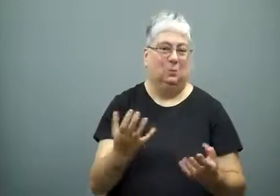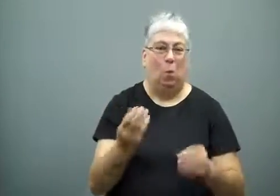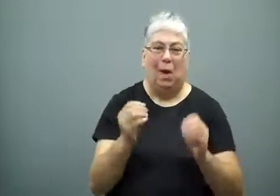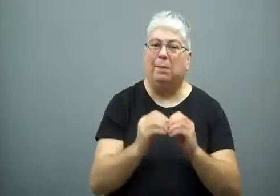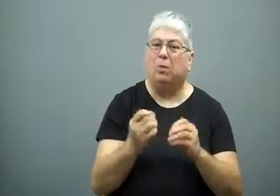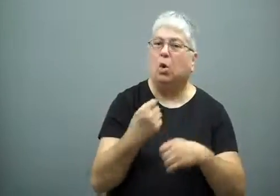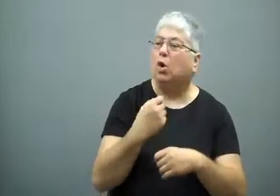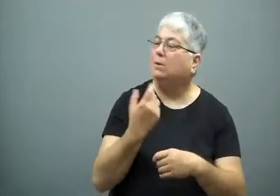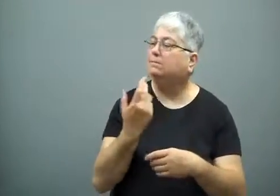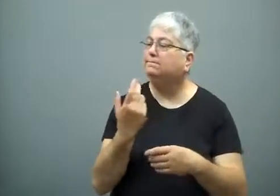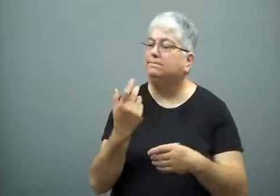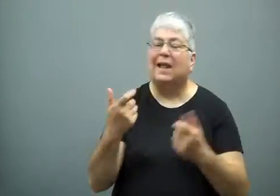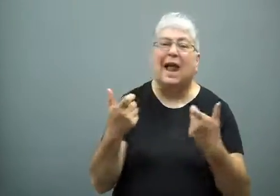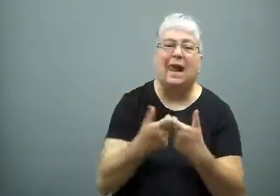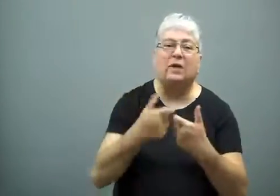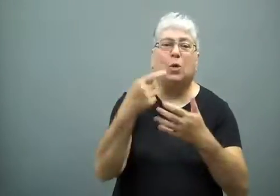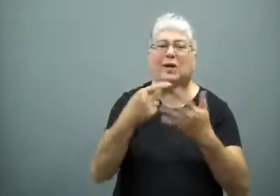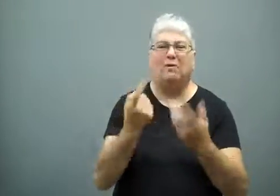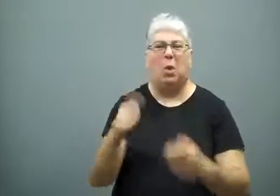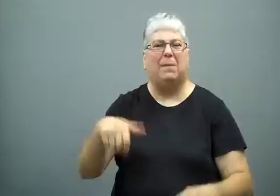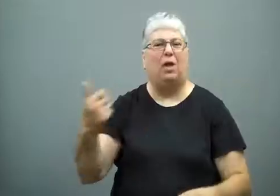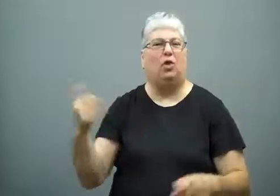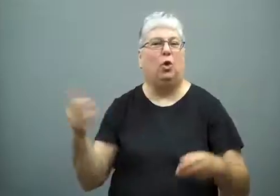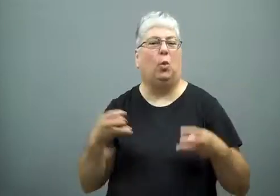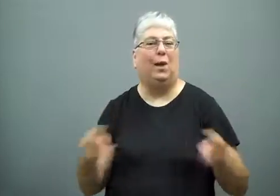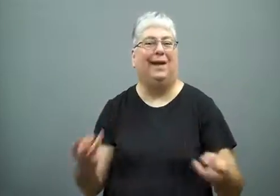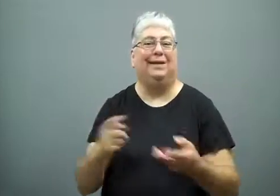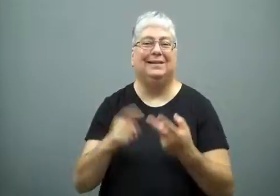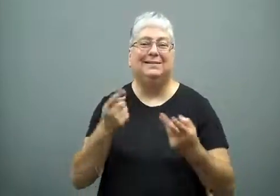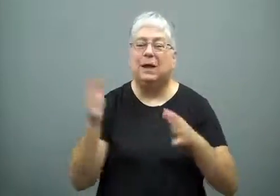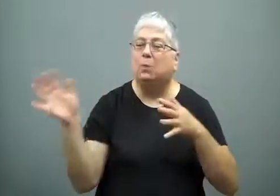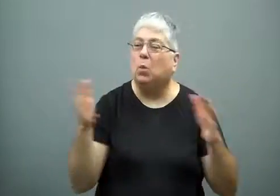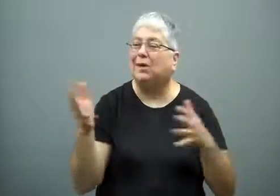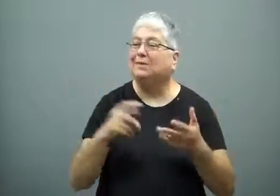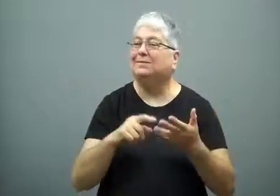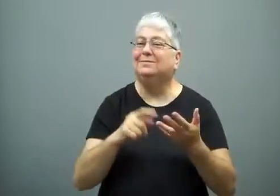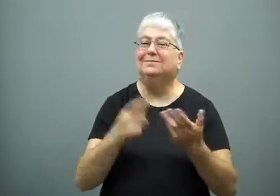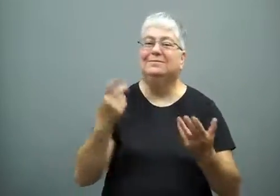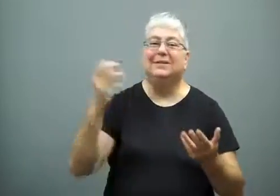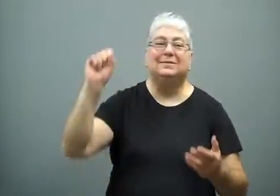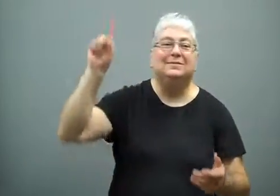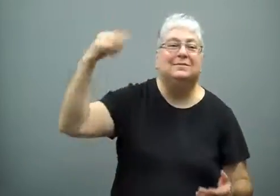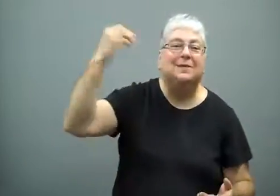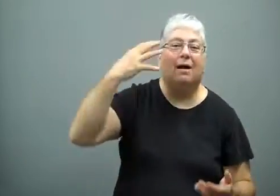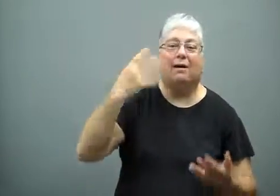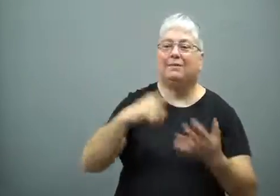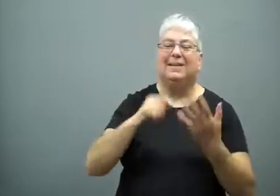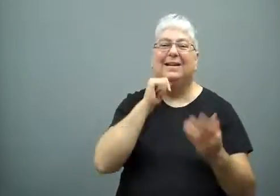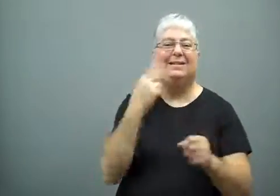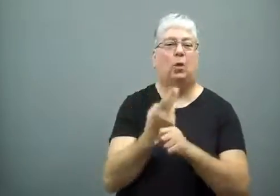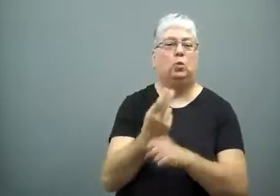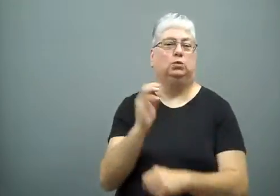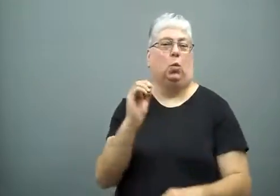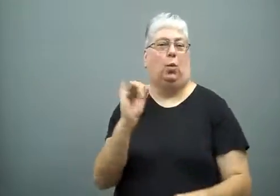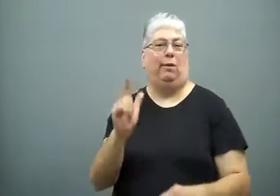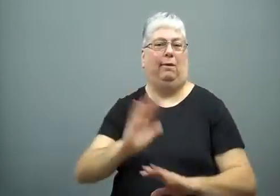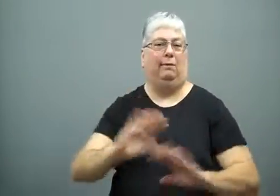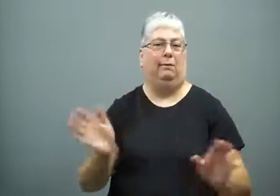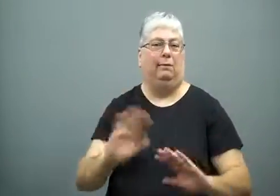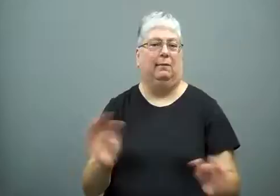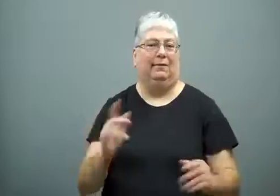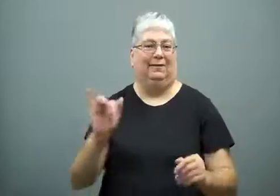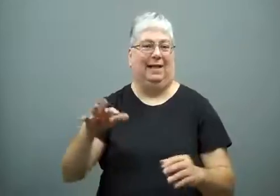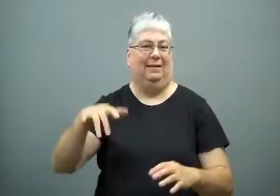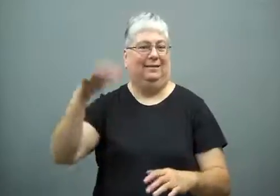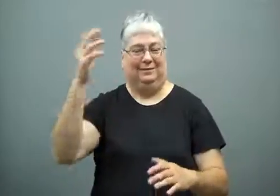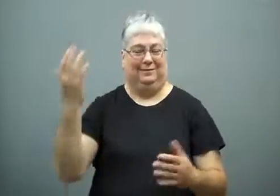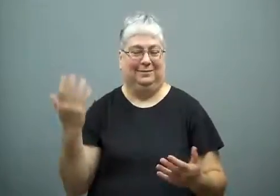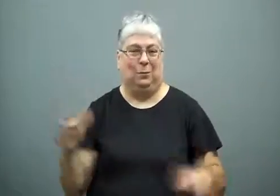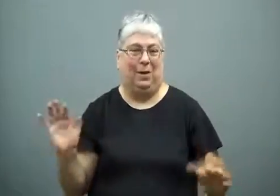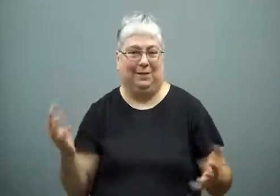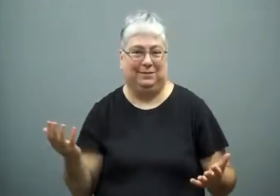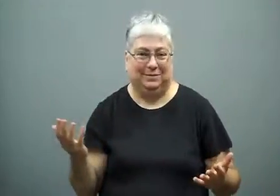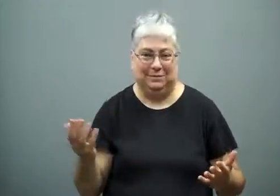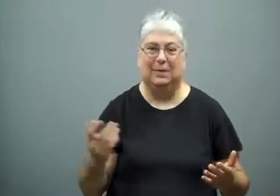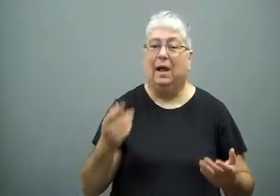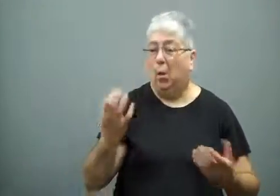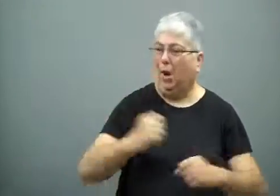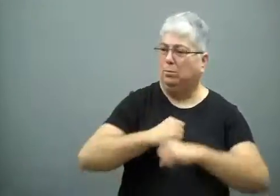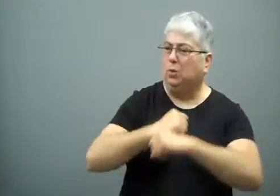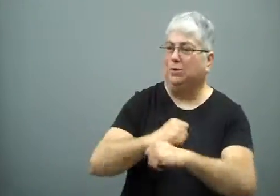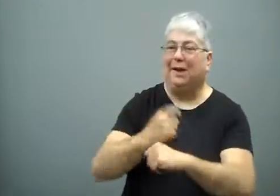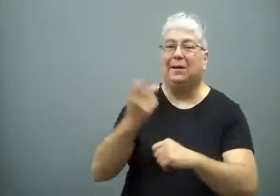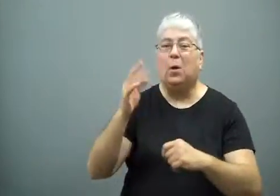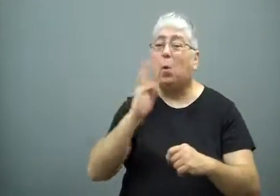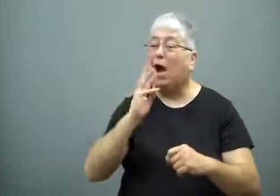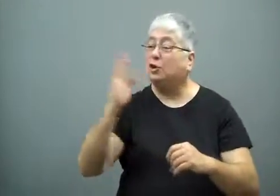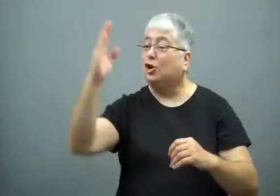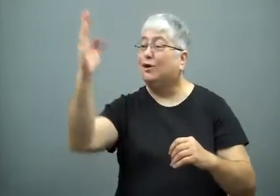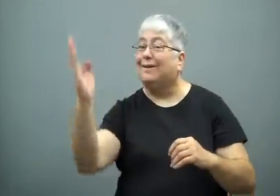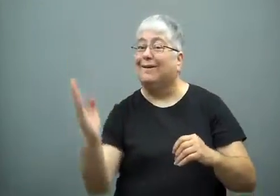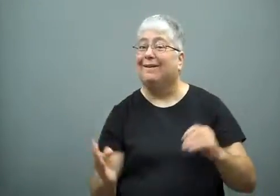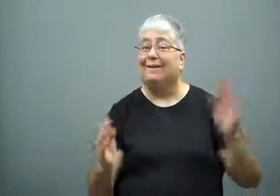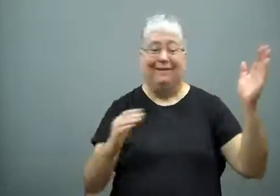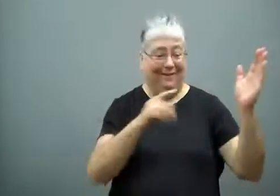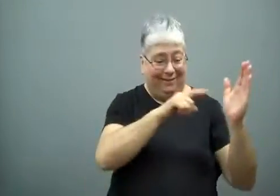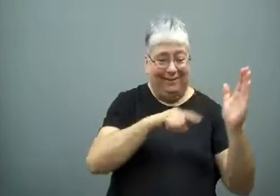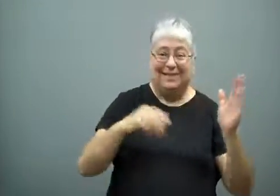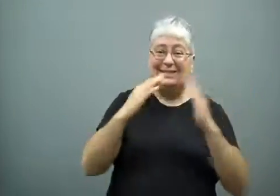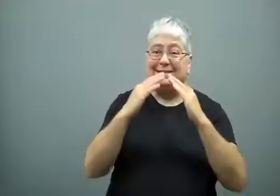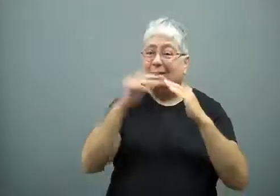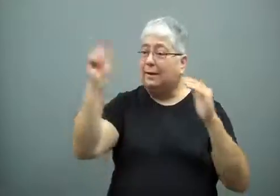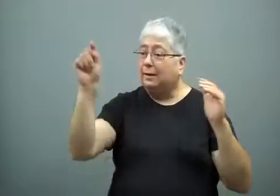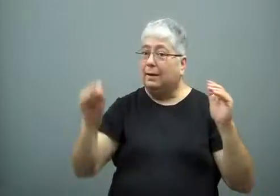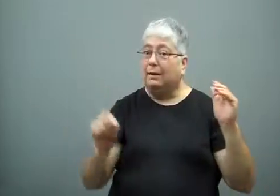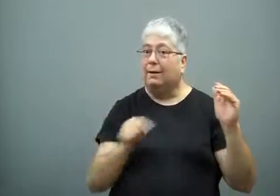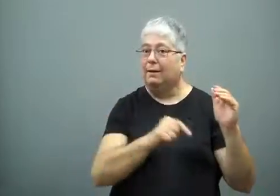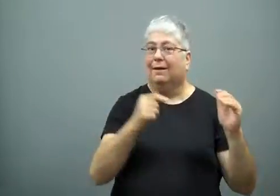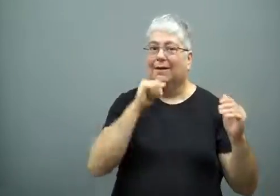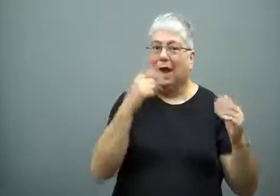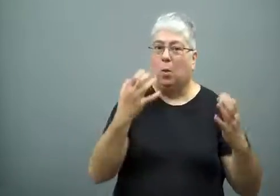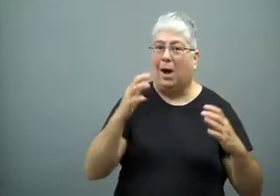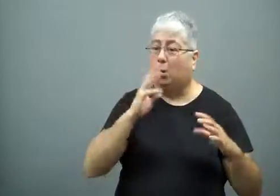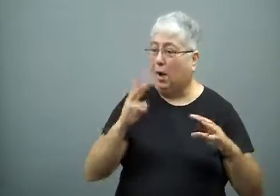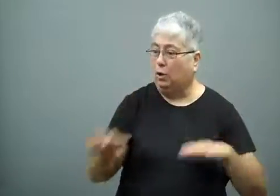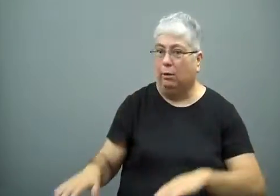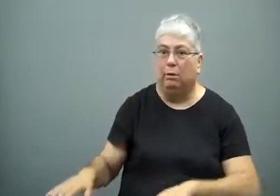Energy sources such as sun and wind could produce electricity instead of oil.